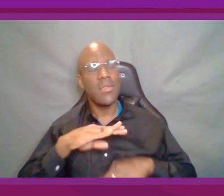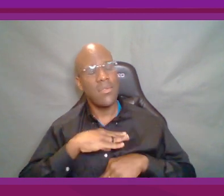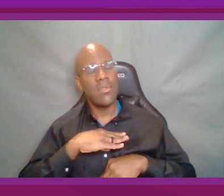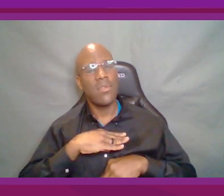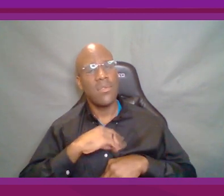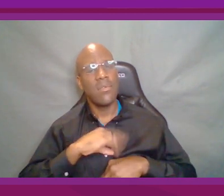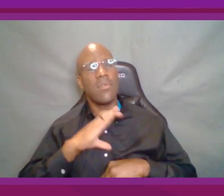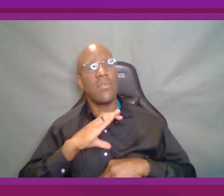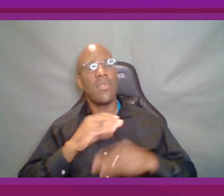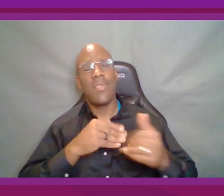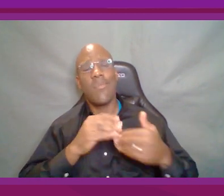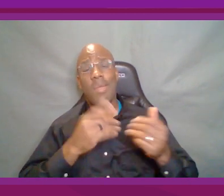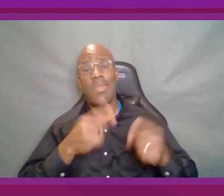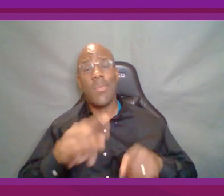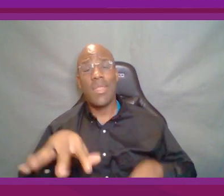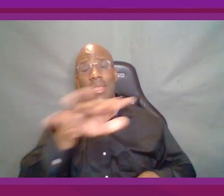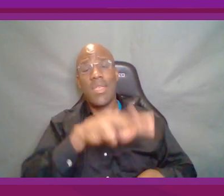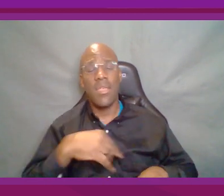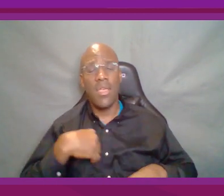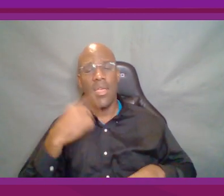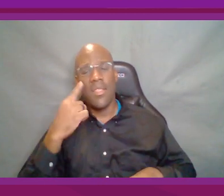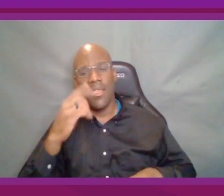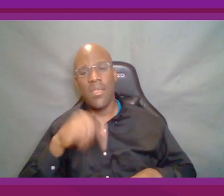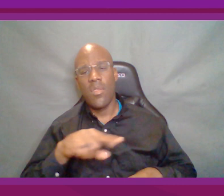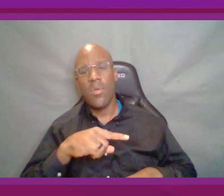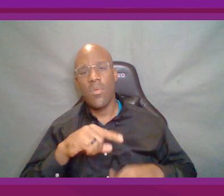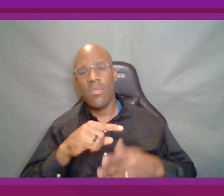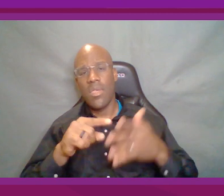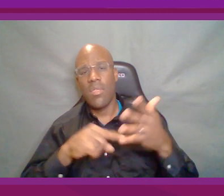regardless of what's going on and I think those things will